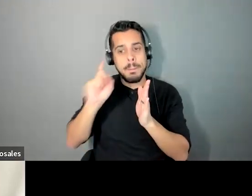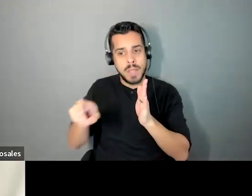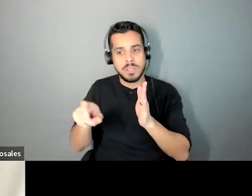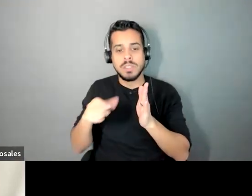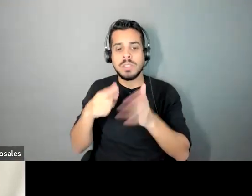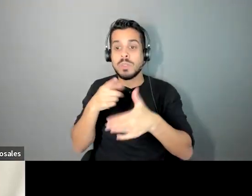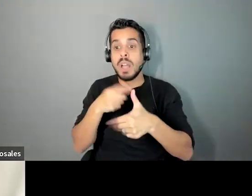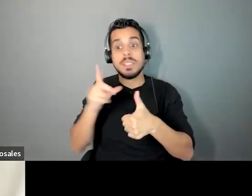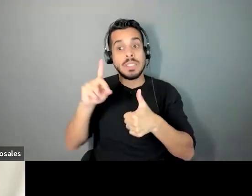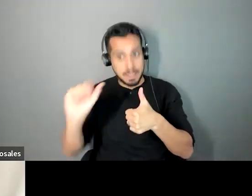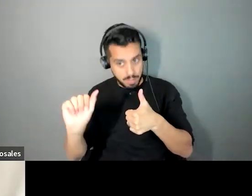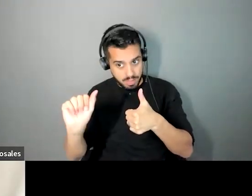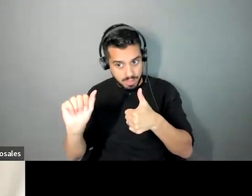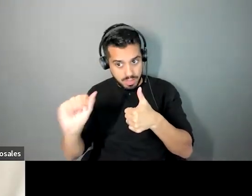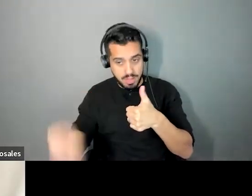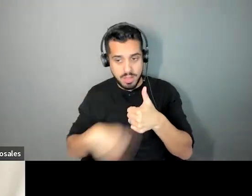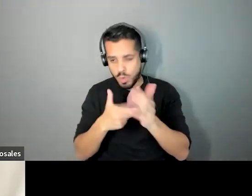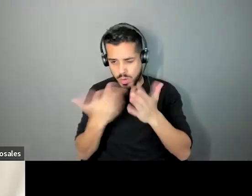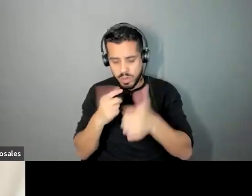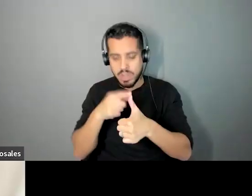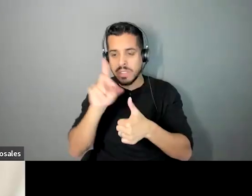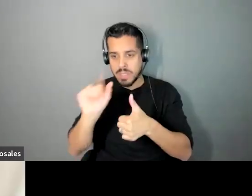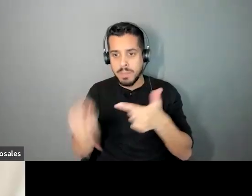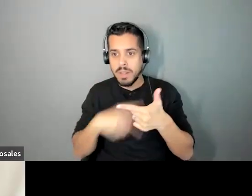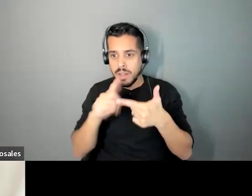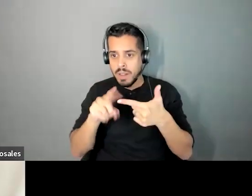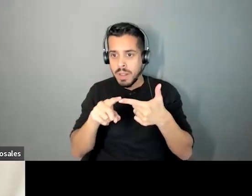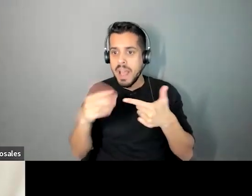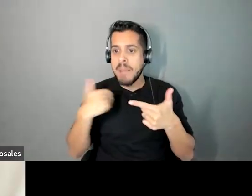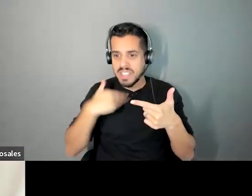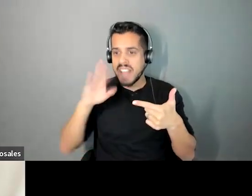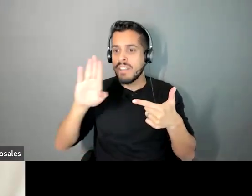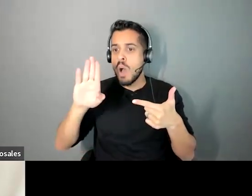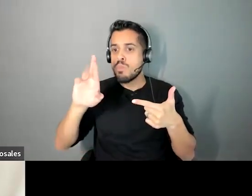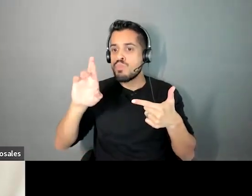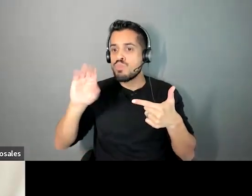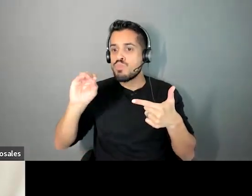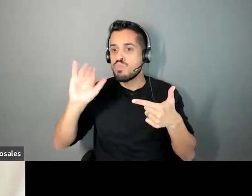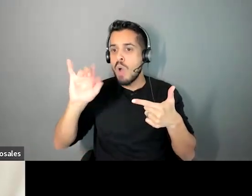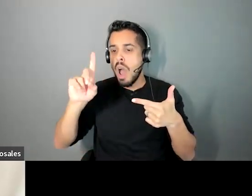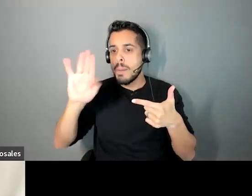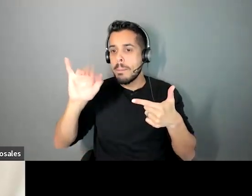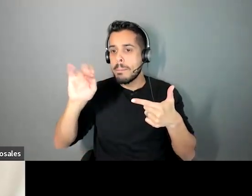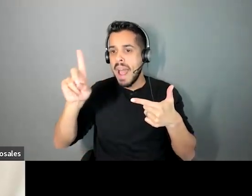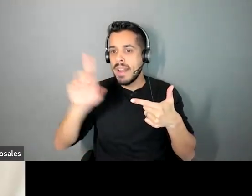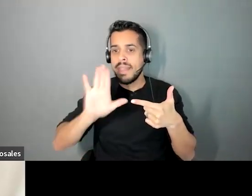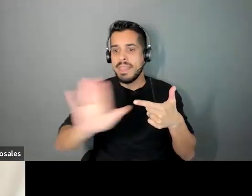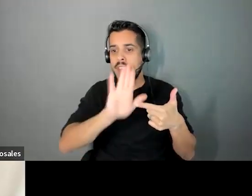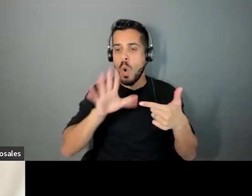um... and two, they must have, uh... you know, broadband, they must have their own device and-- and broadband connectivity.